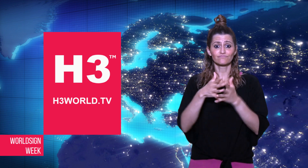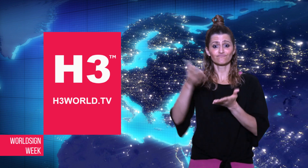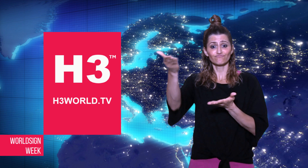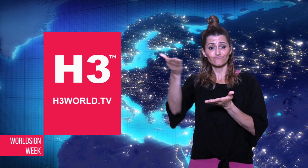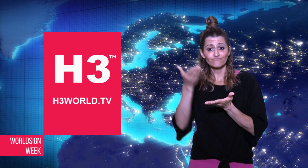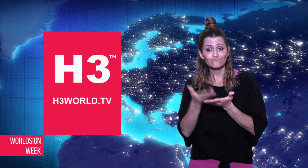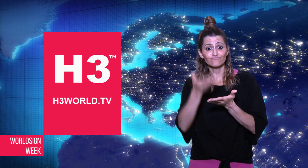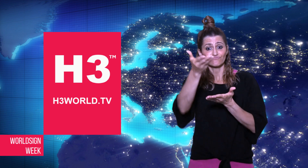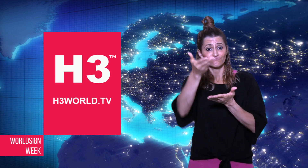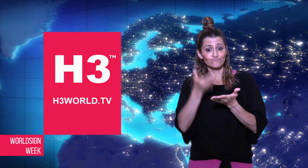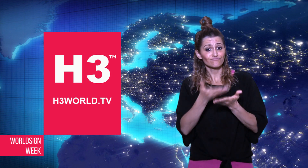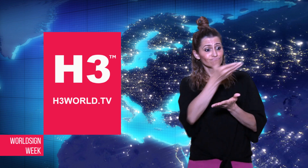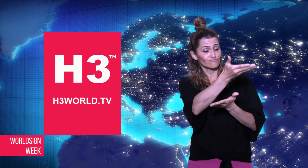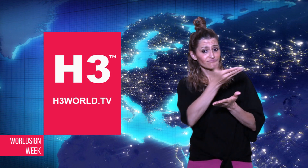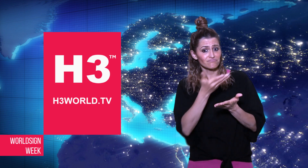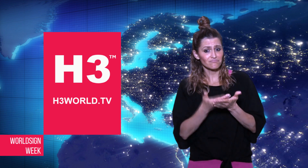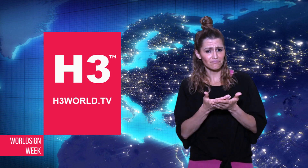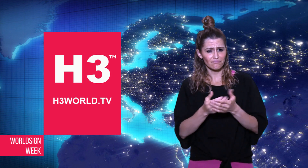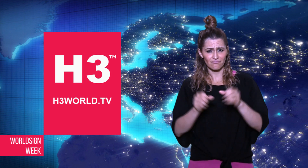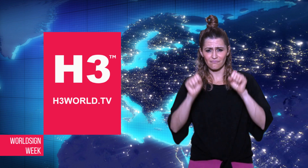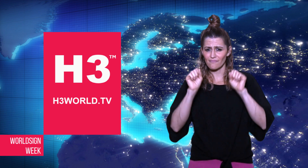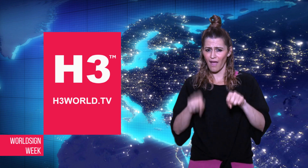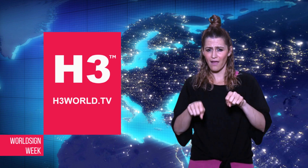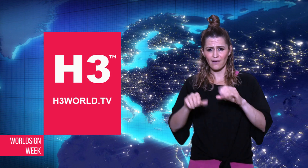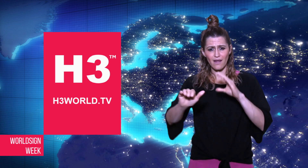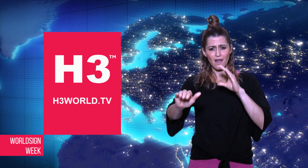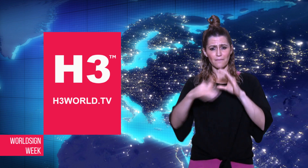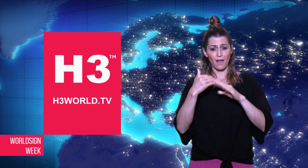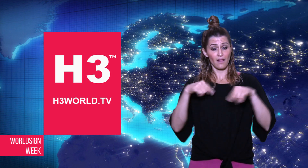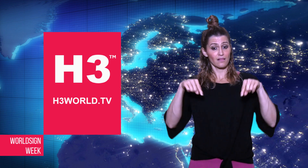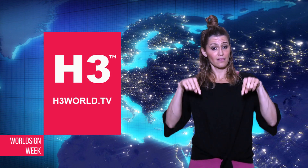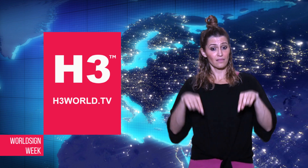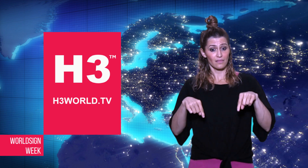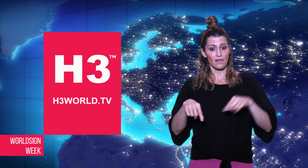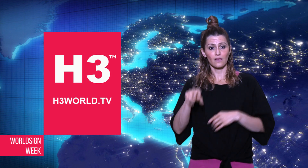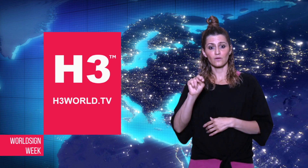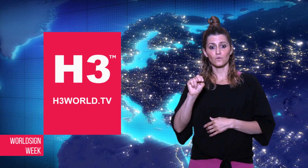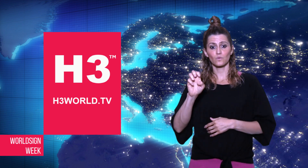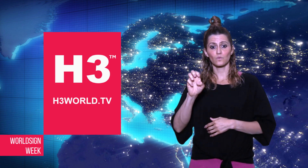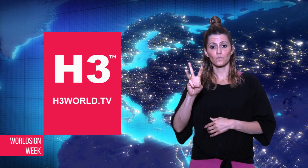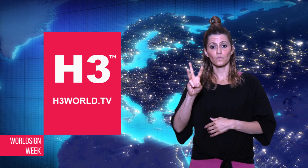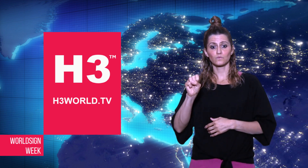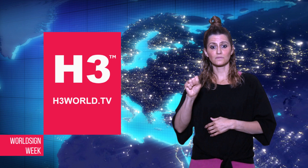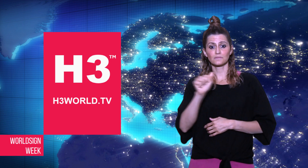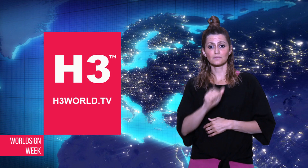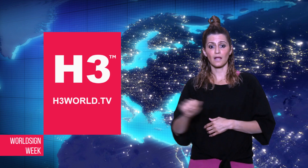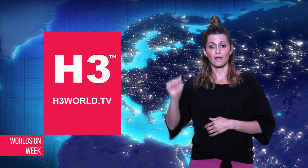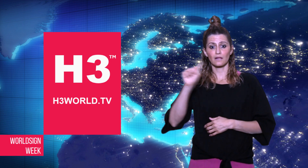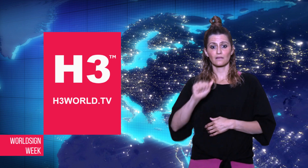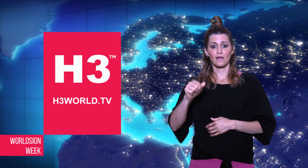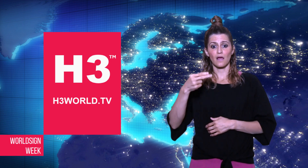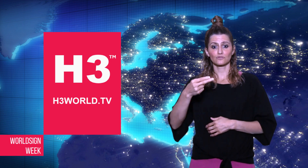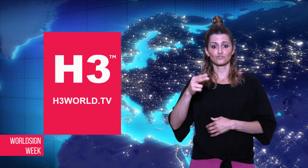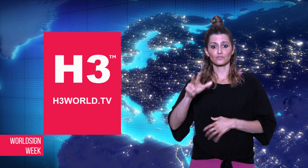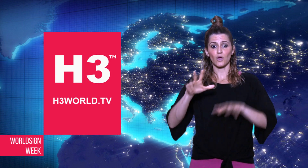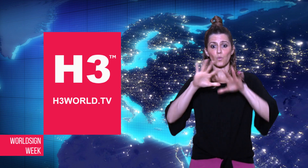For story submissions, you can email them to